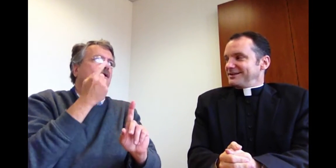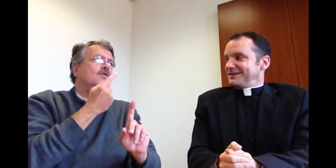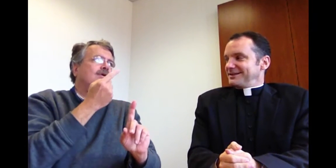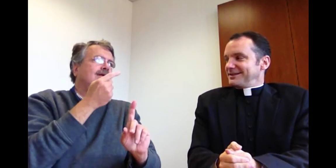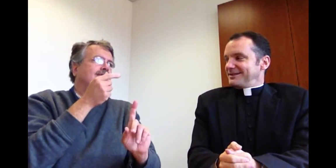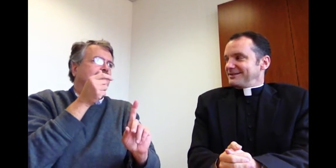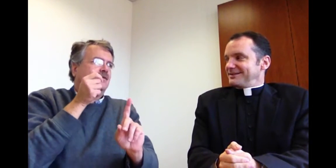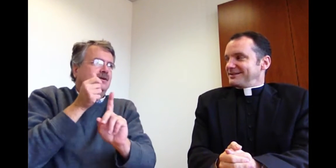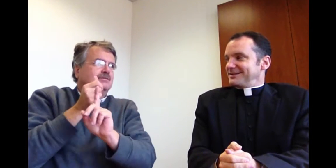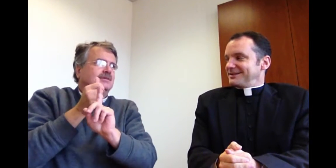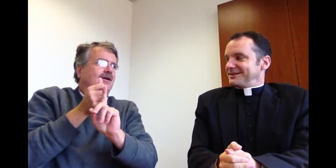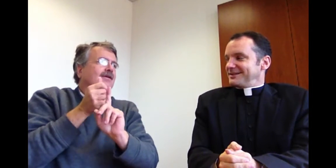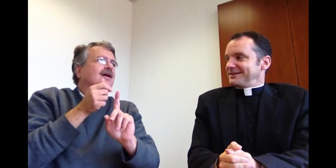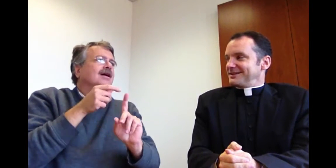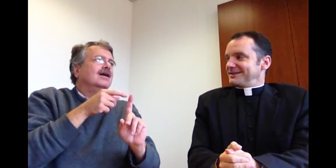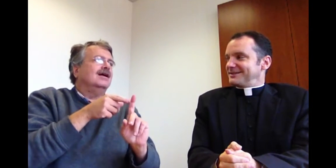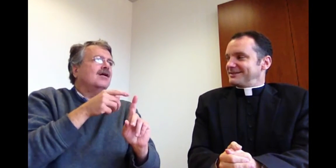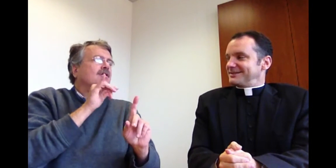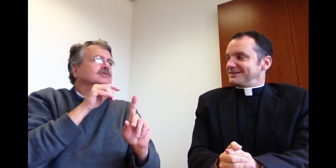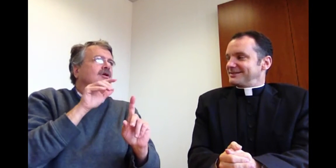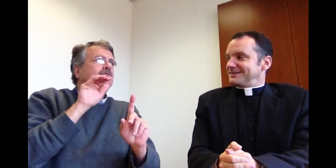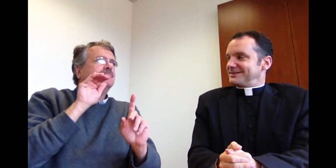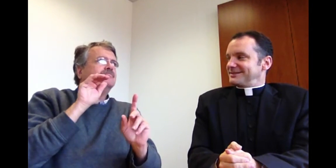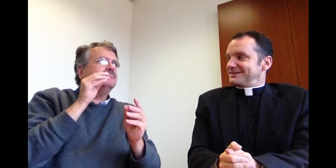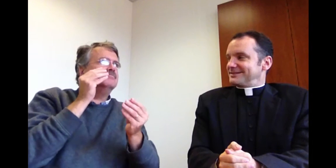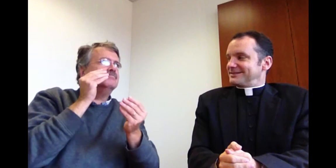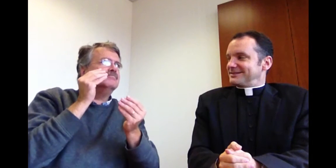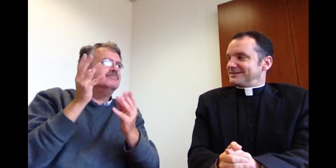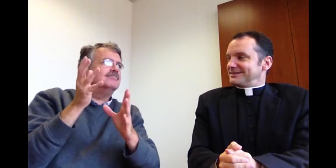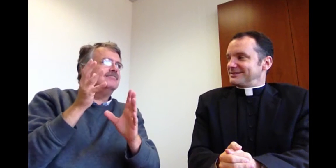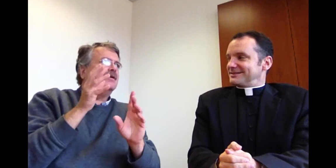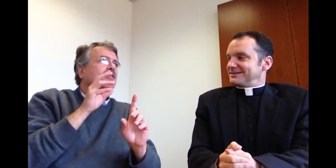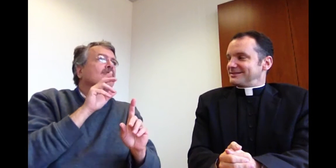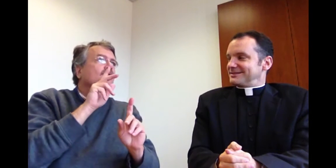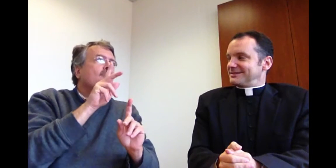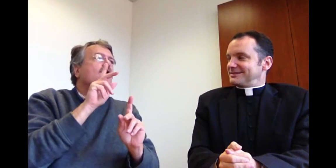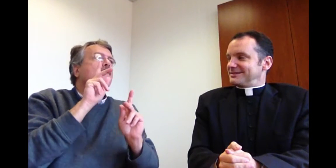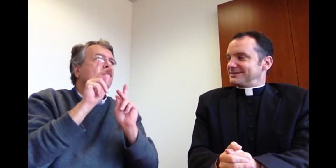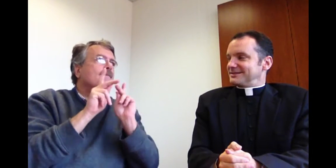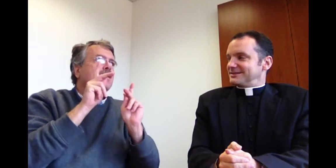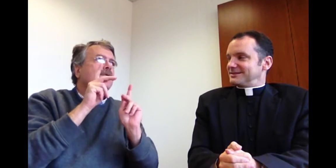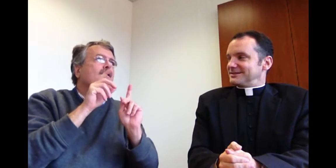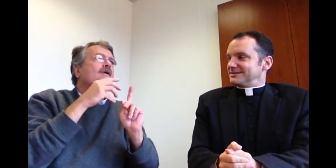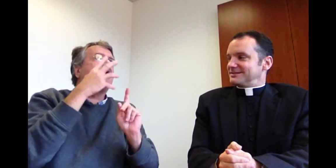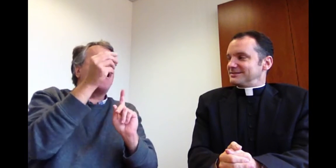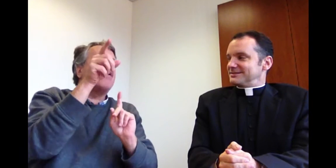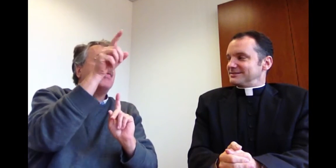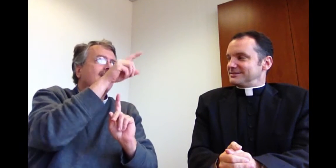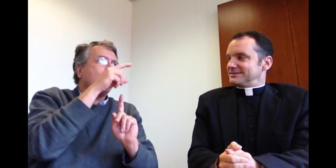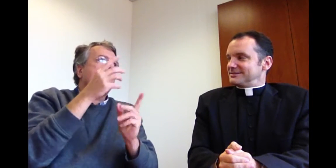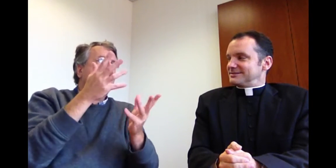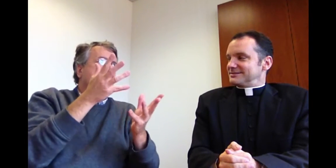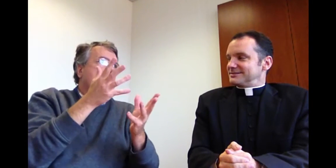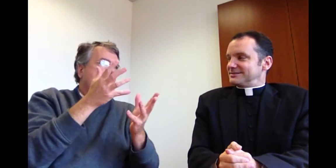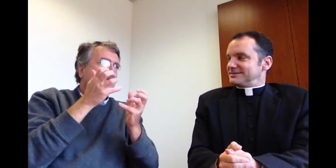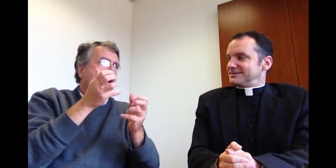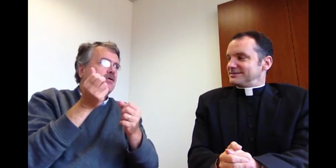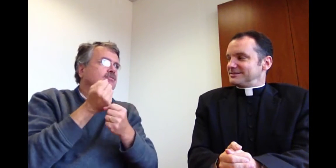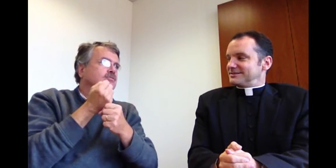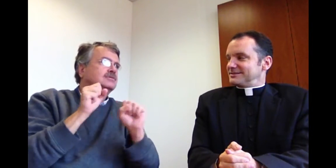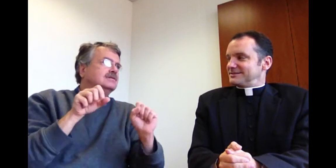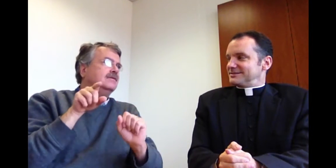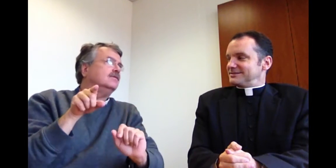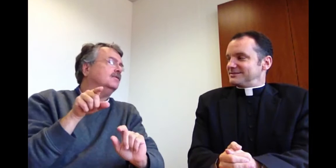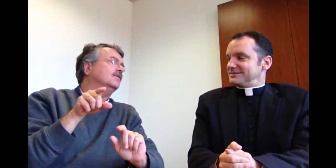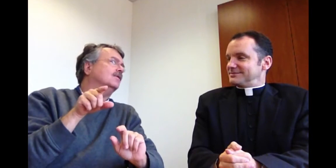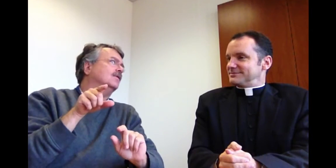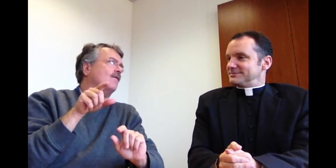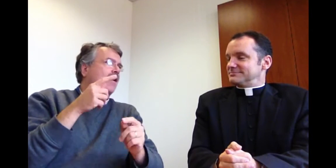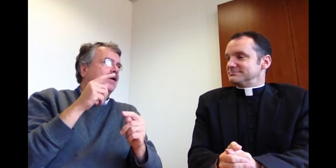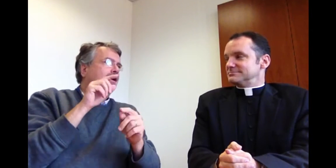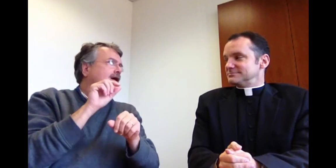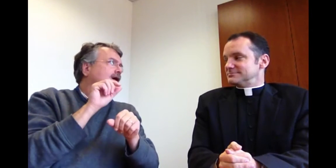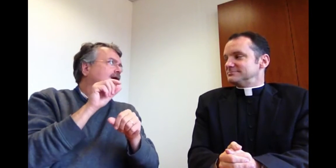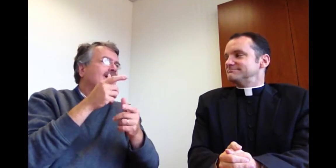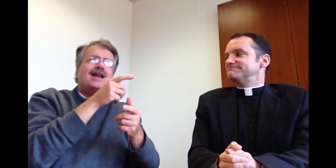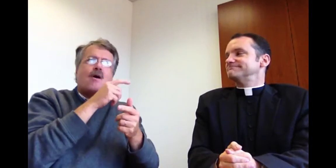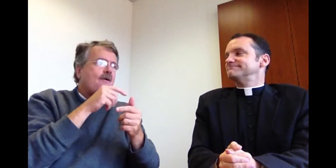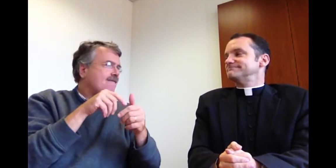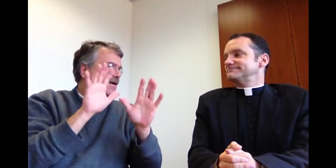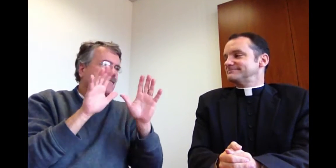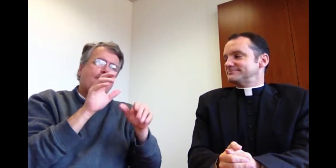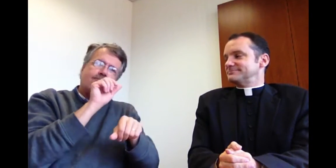Not only did the cross remind Mark, it also let other people out there who want to save him not to give up.